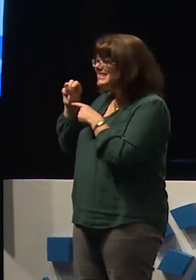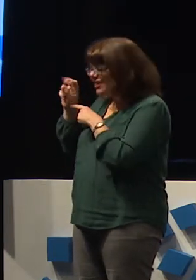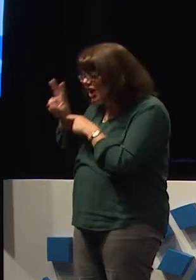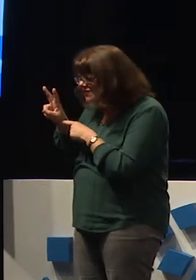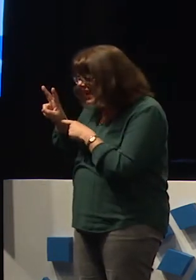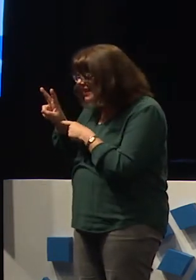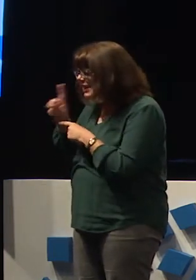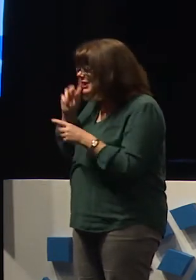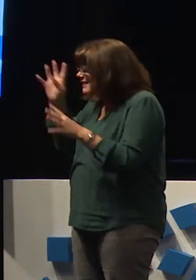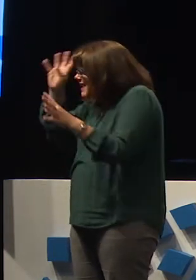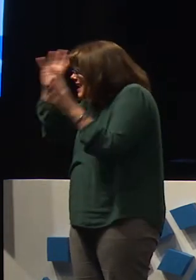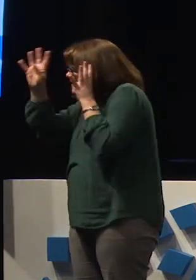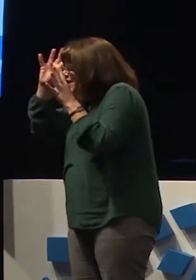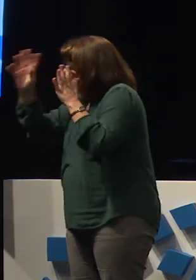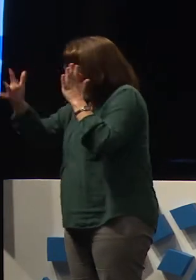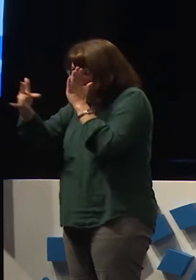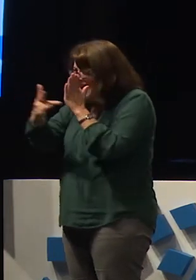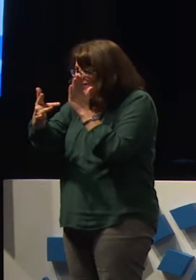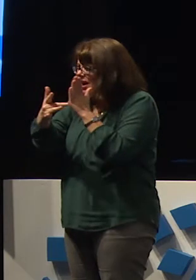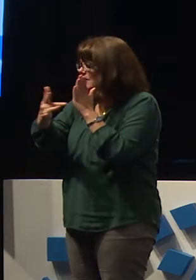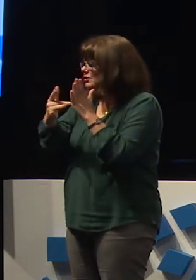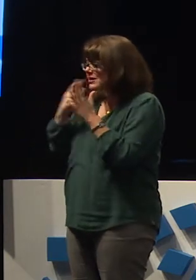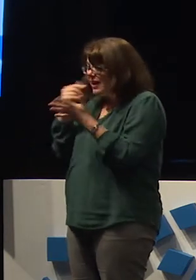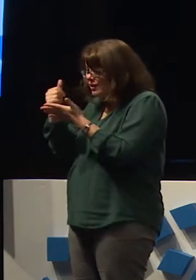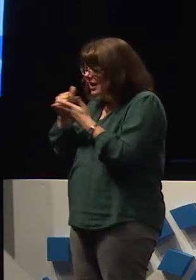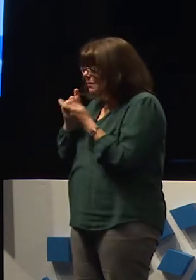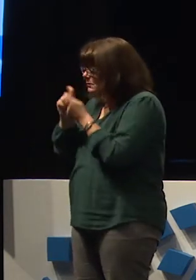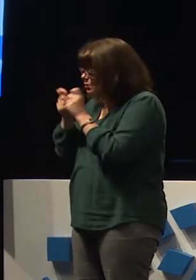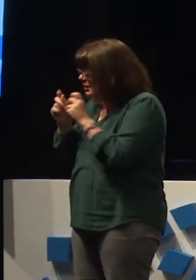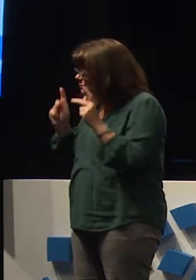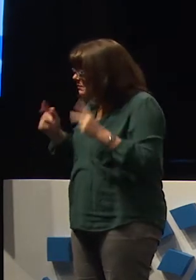innovation in technology that could help change people's lives and help them hear